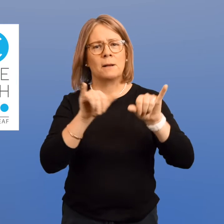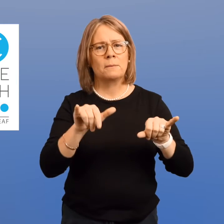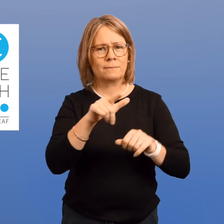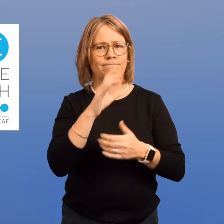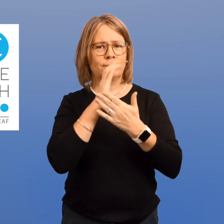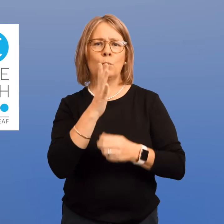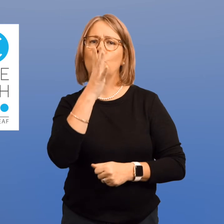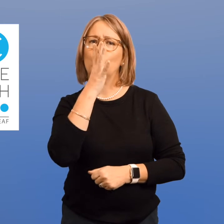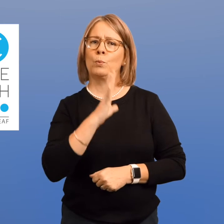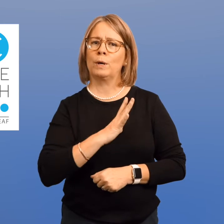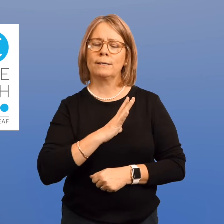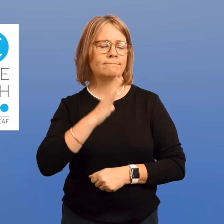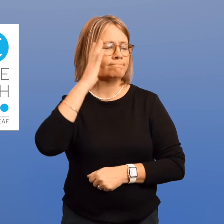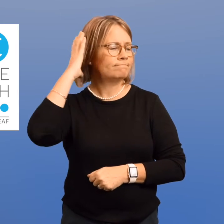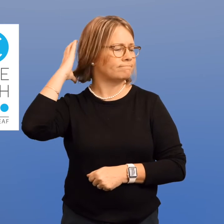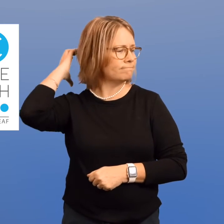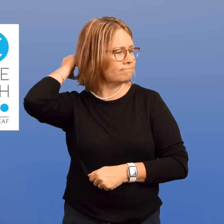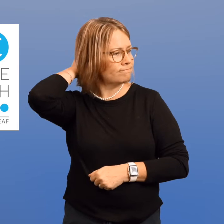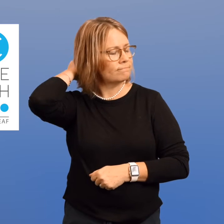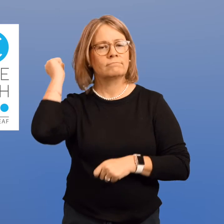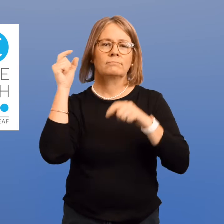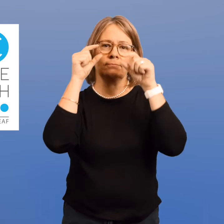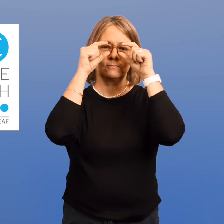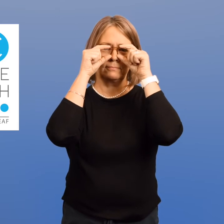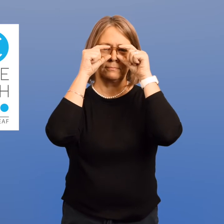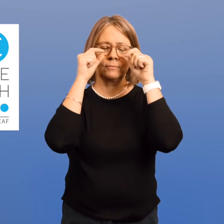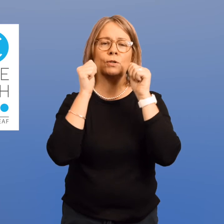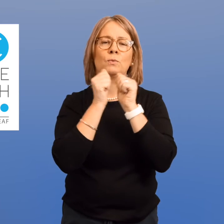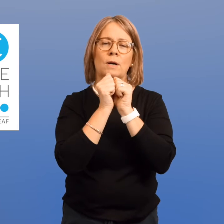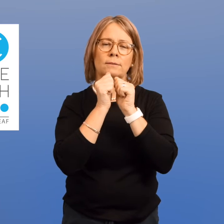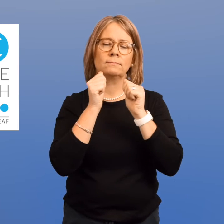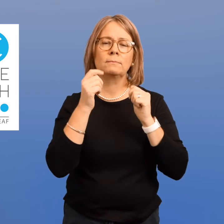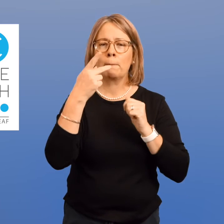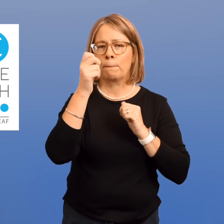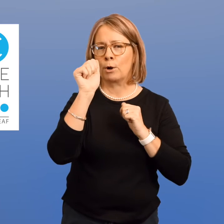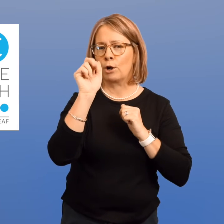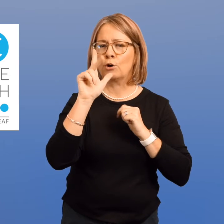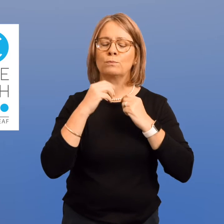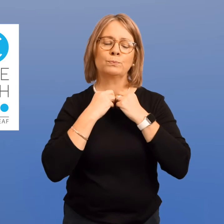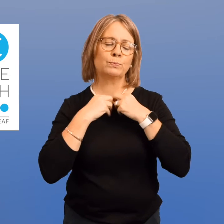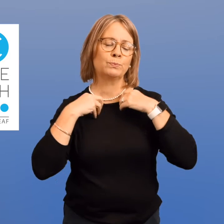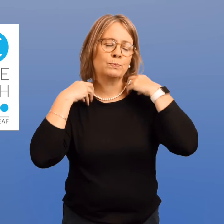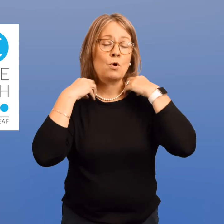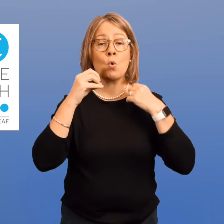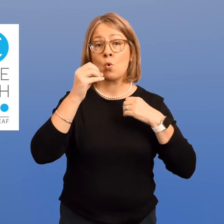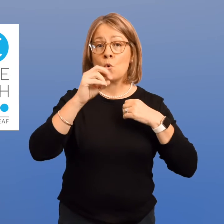of a woman with a ponytail, glasses and a necklace of pearls?